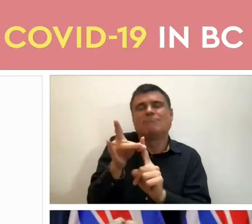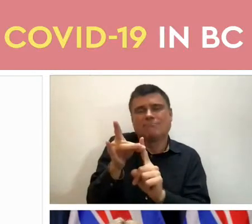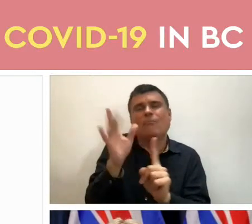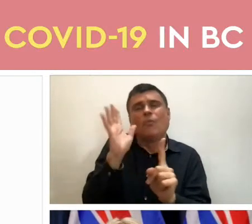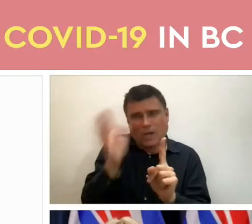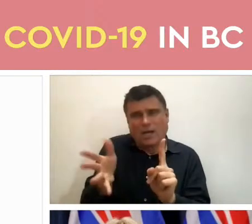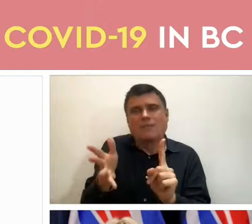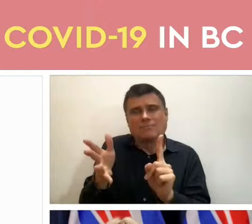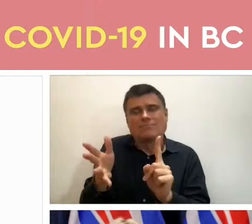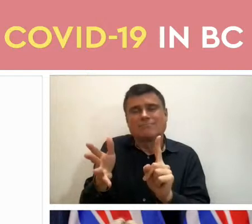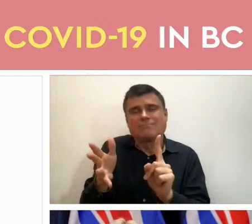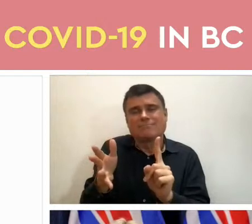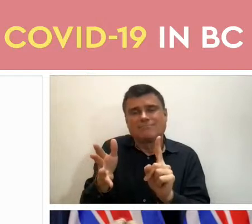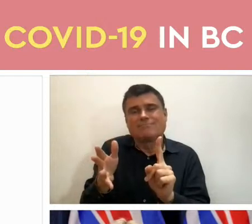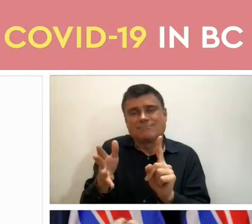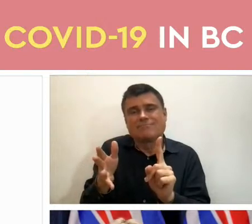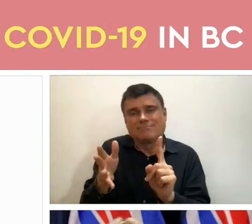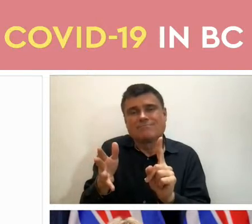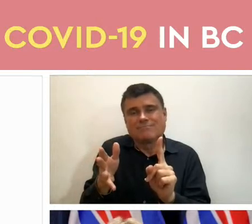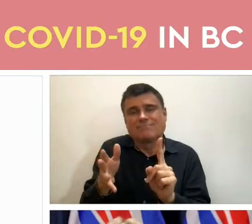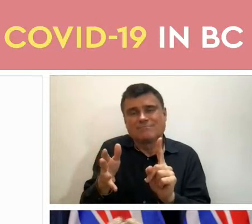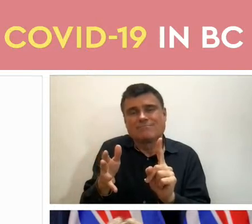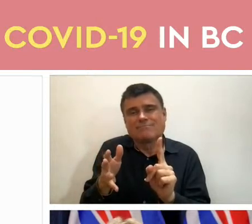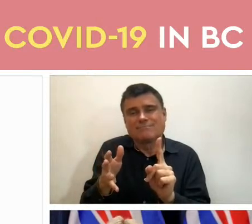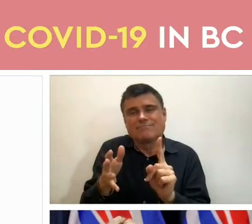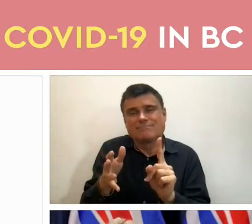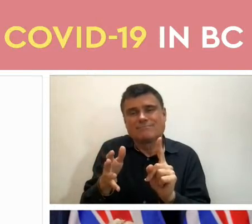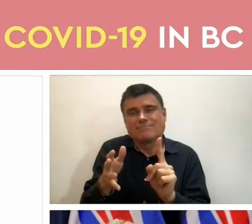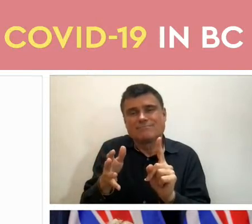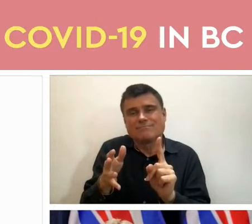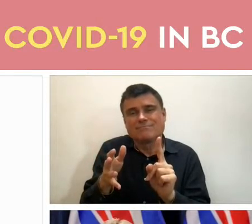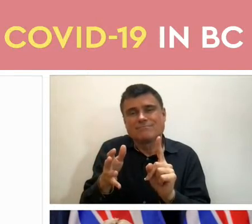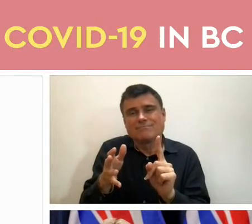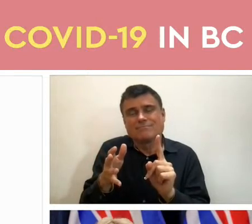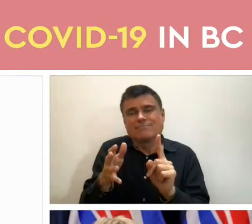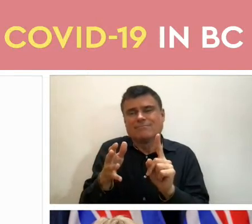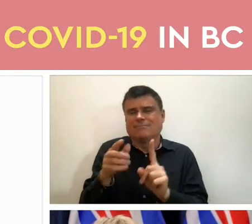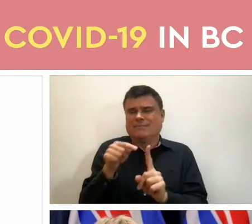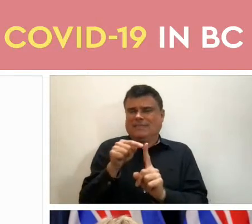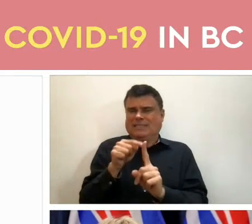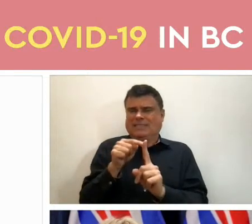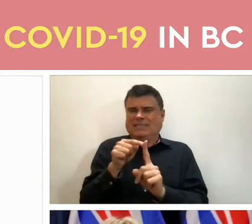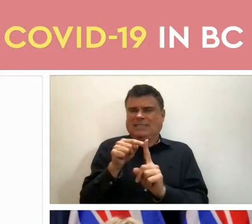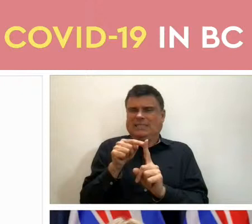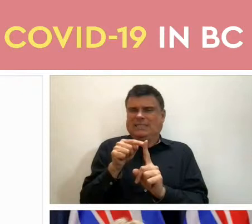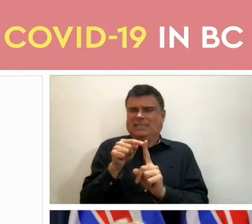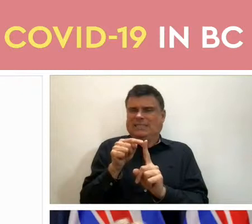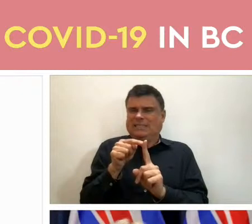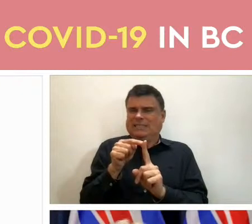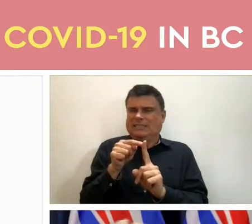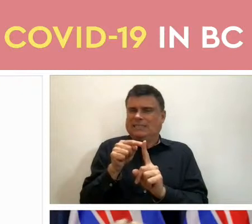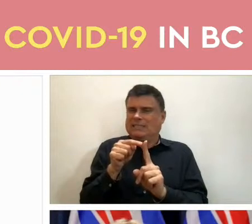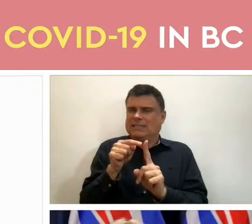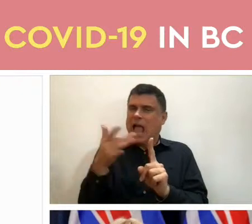it. How it affects us depends on our own actions and what we are doing.